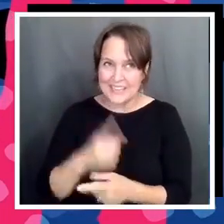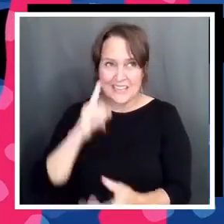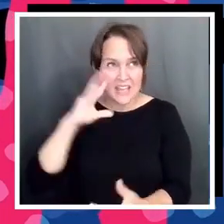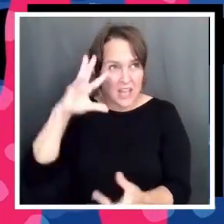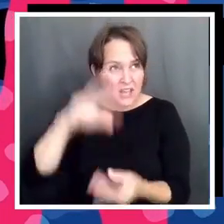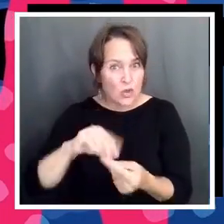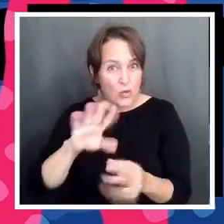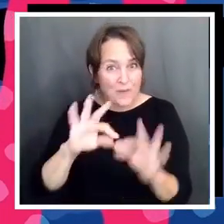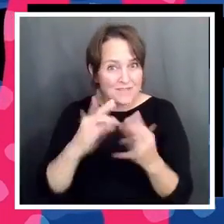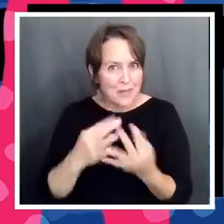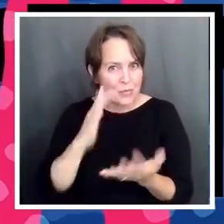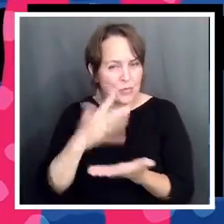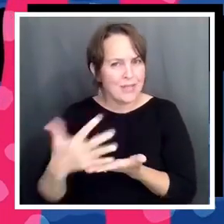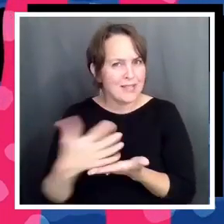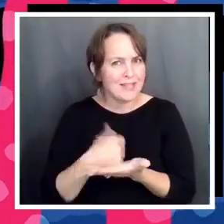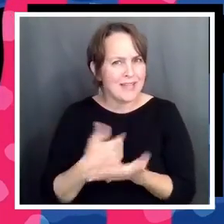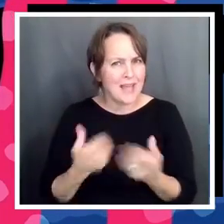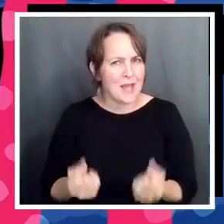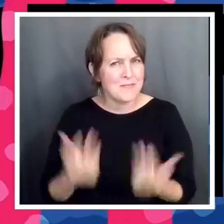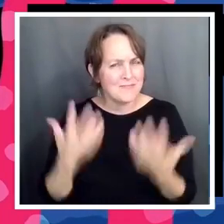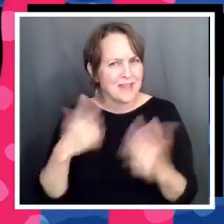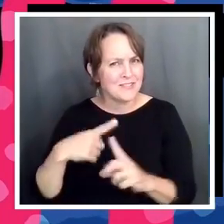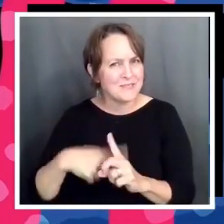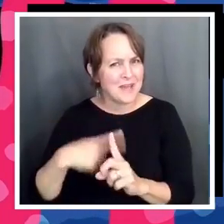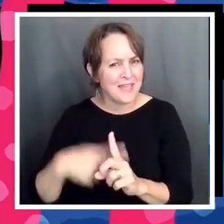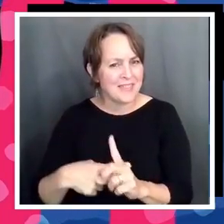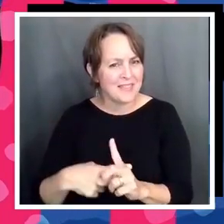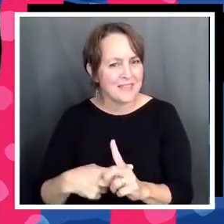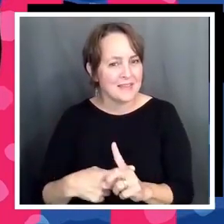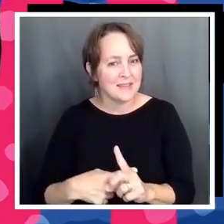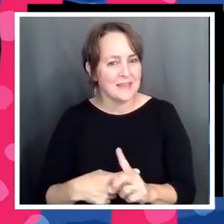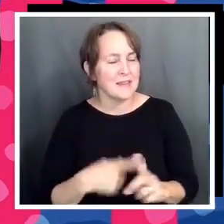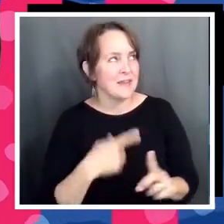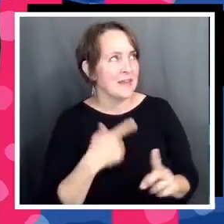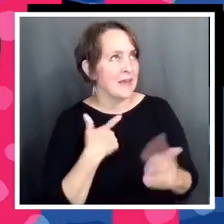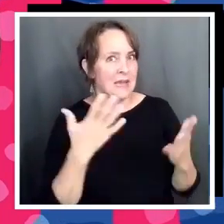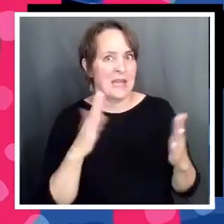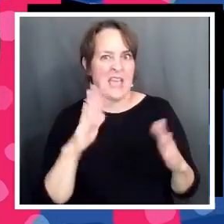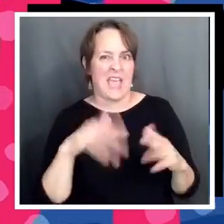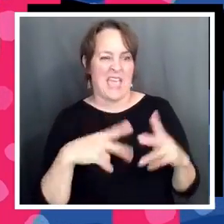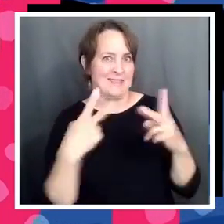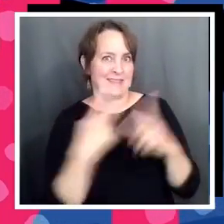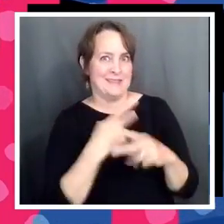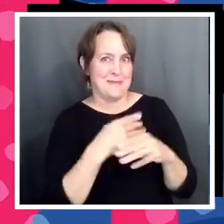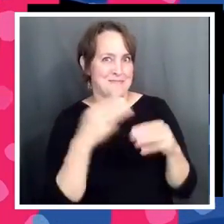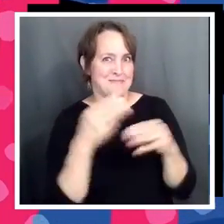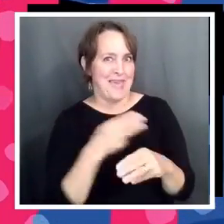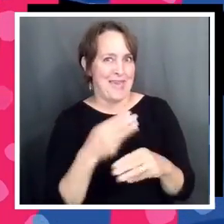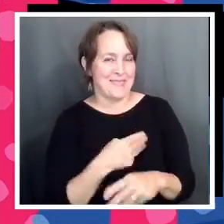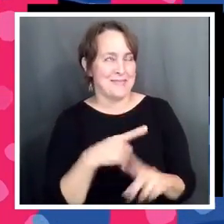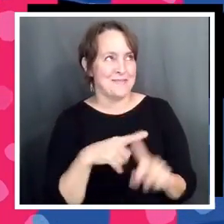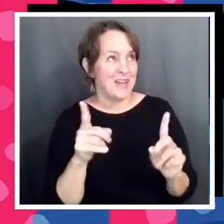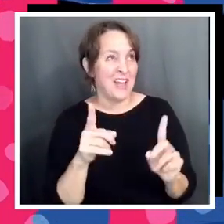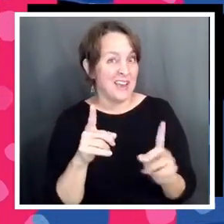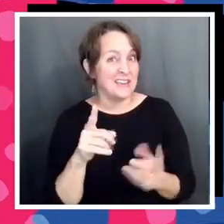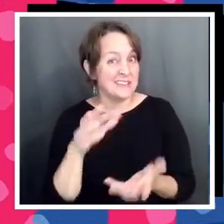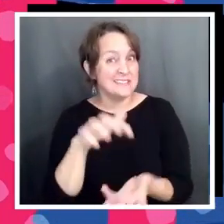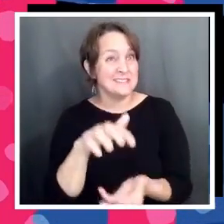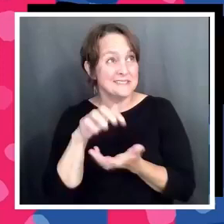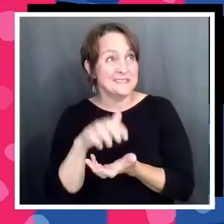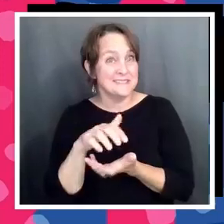THIS IS A REAL GAME CHANGER